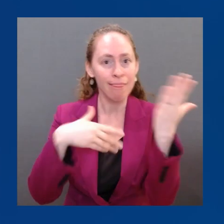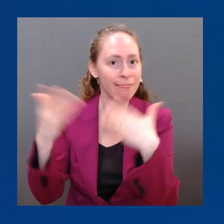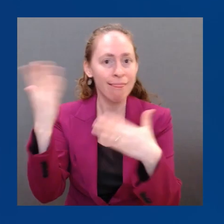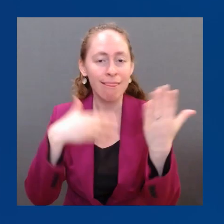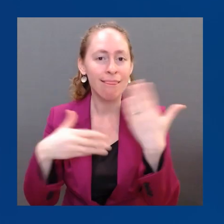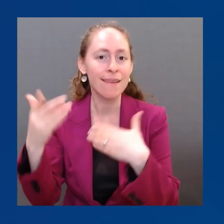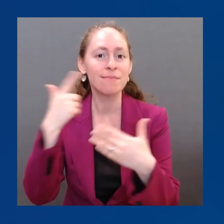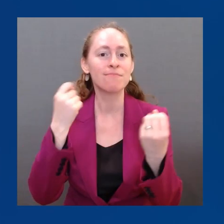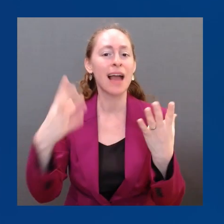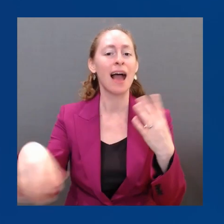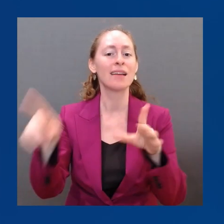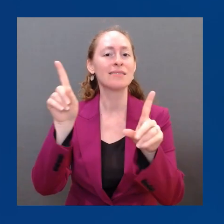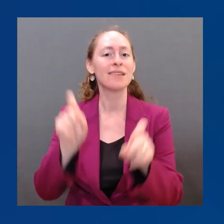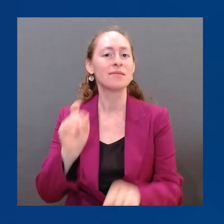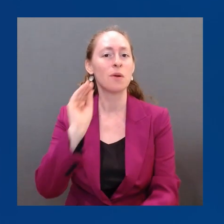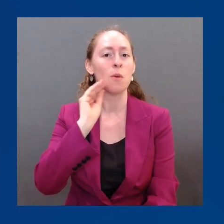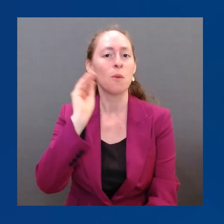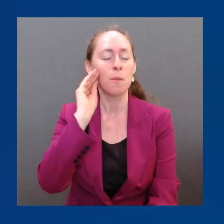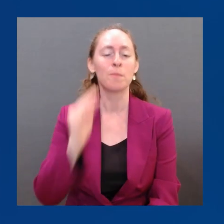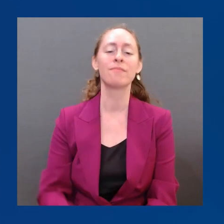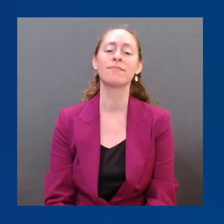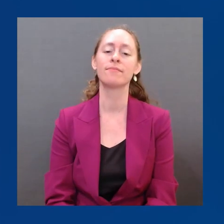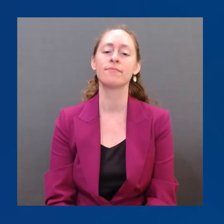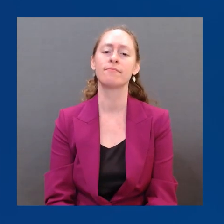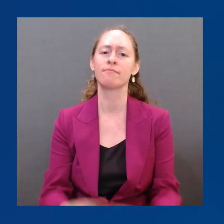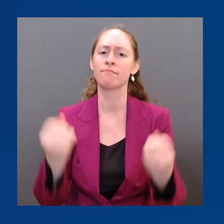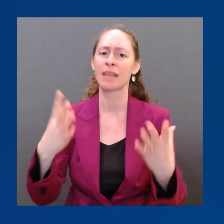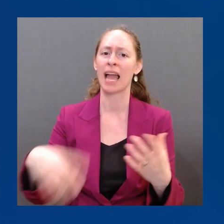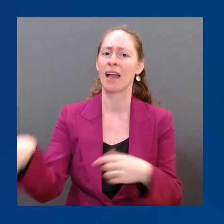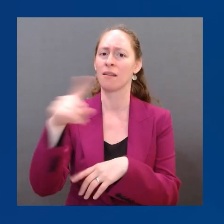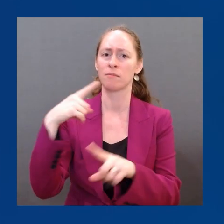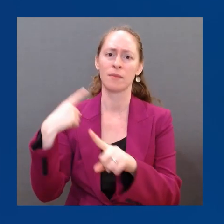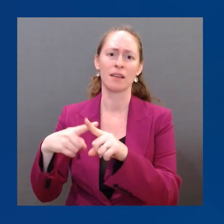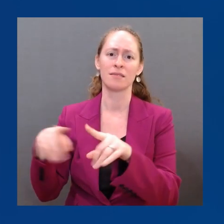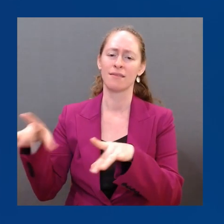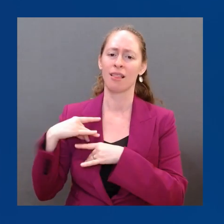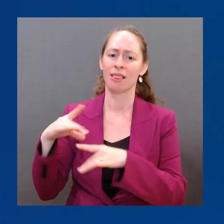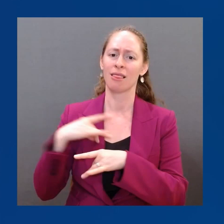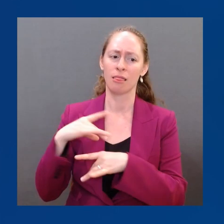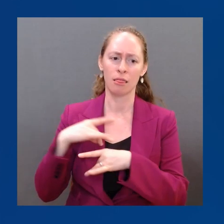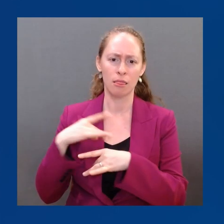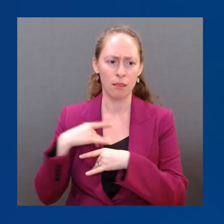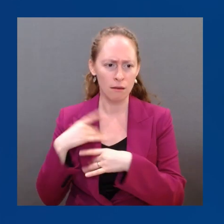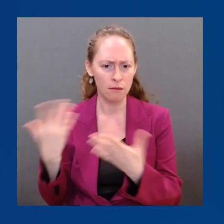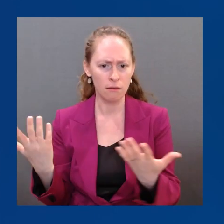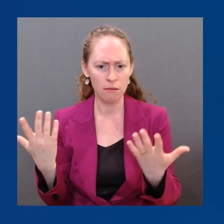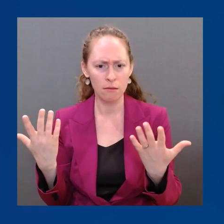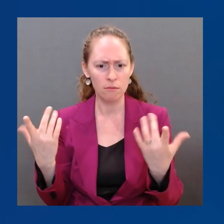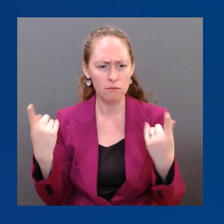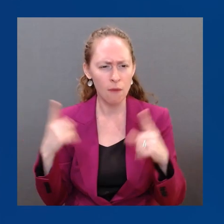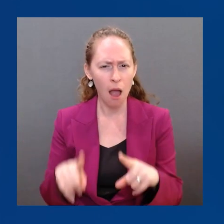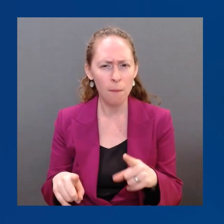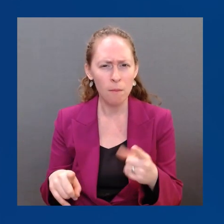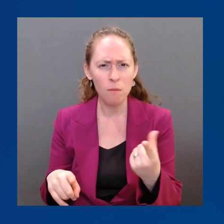What's driving that? What is primarily driving that is these incredibly contagious subvariants.